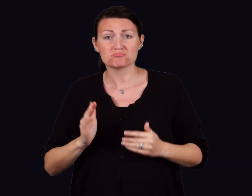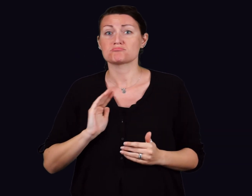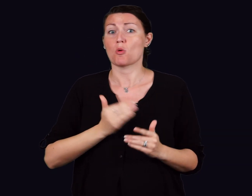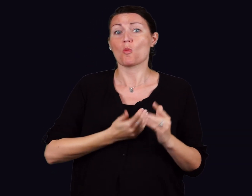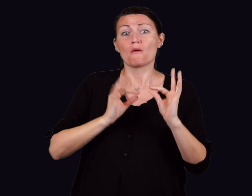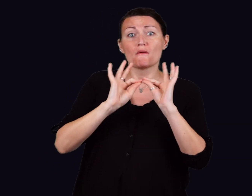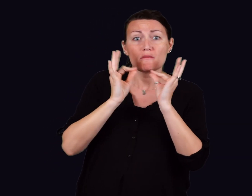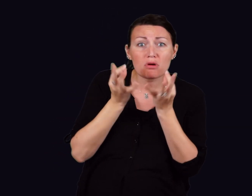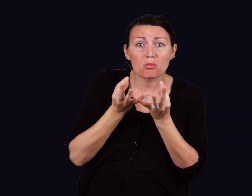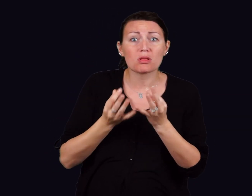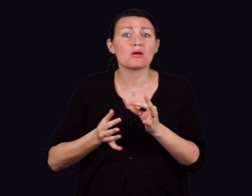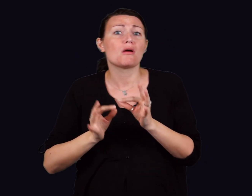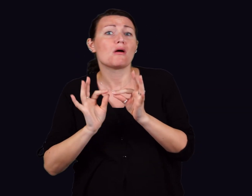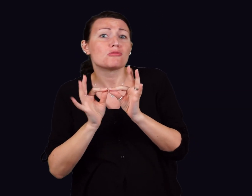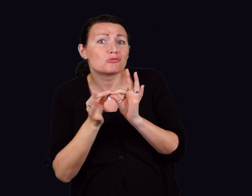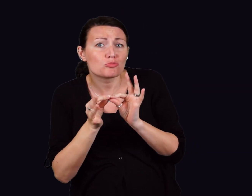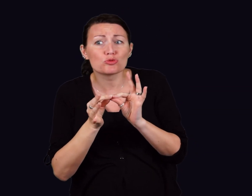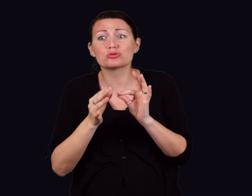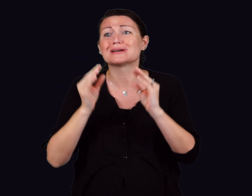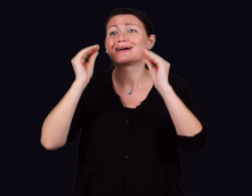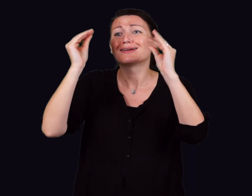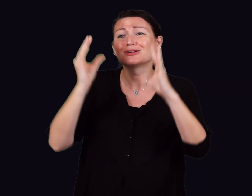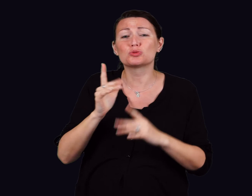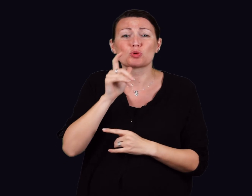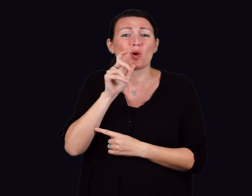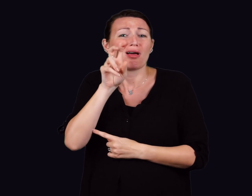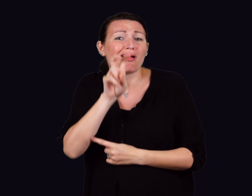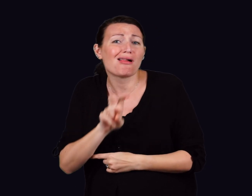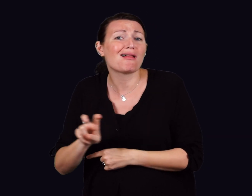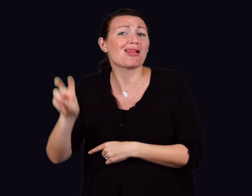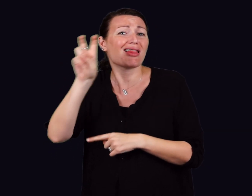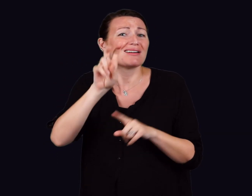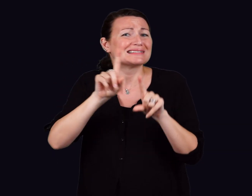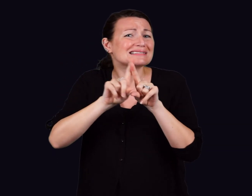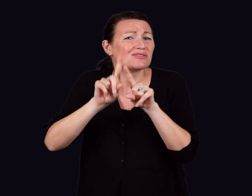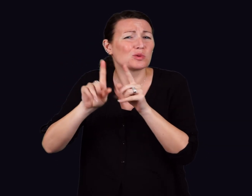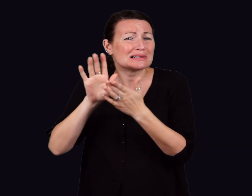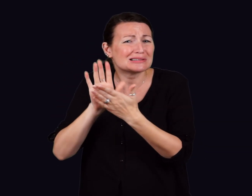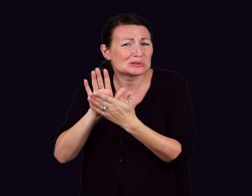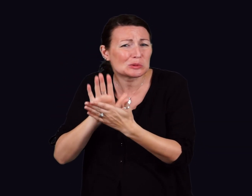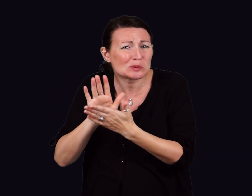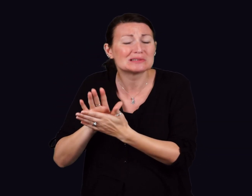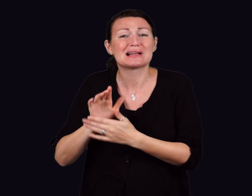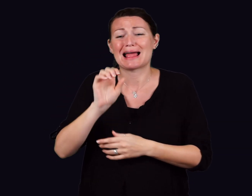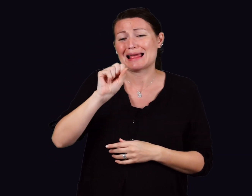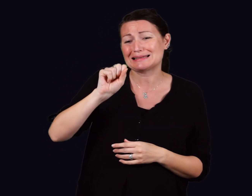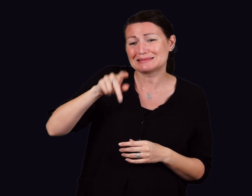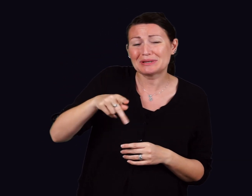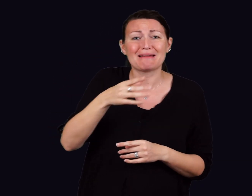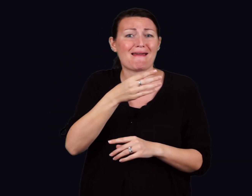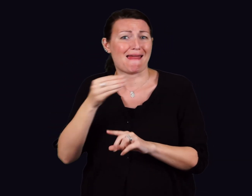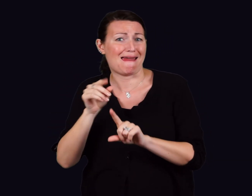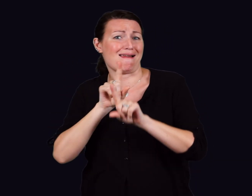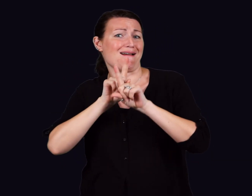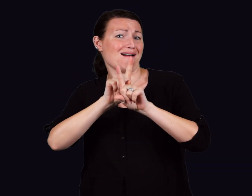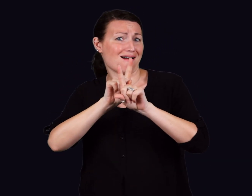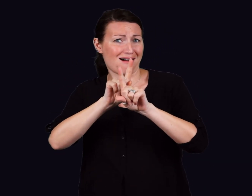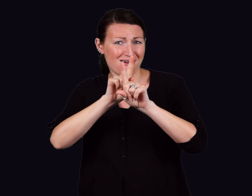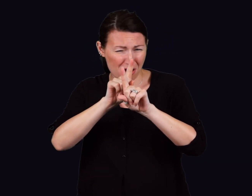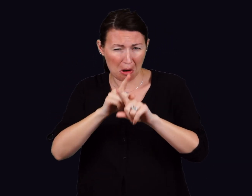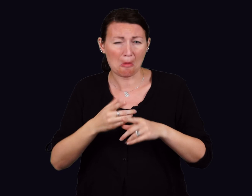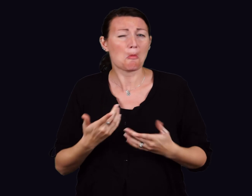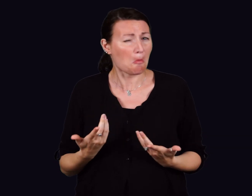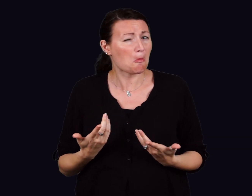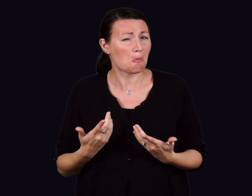including our families, interpreters, itinerant teachers, SSPs, and interveners